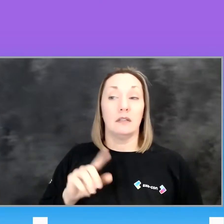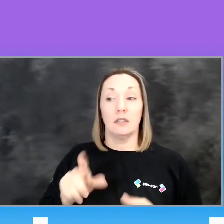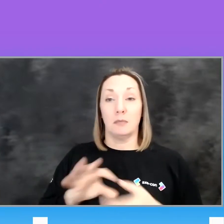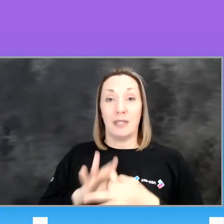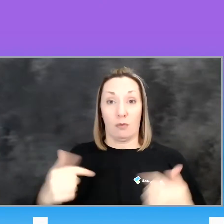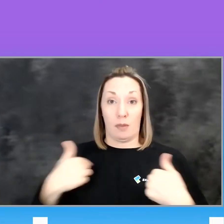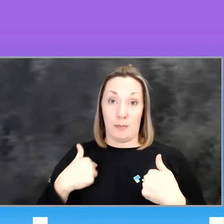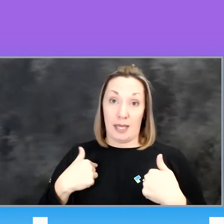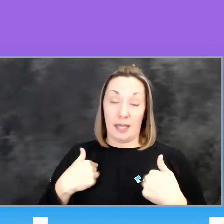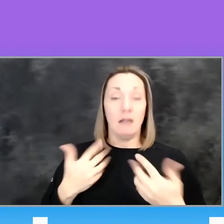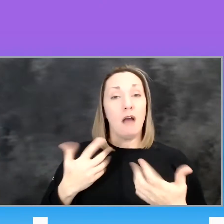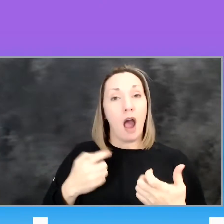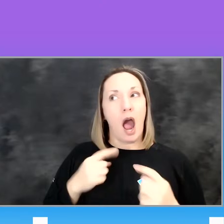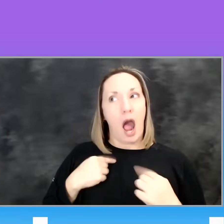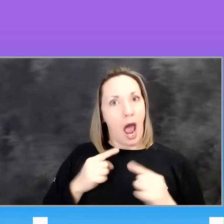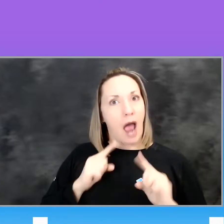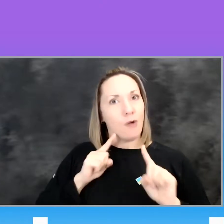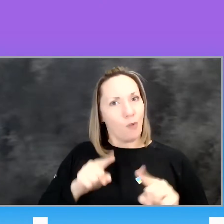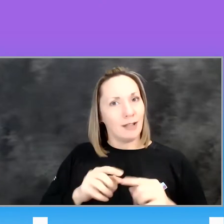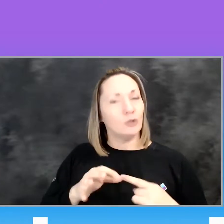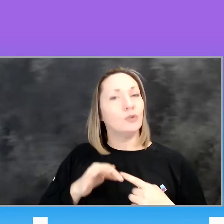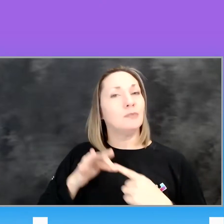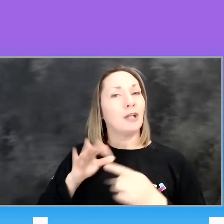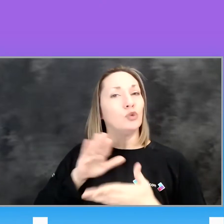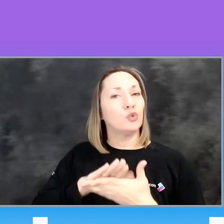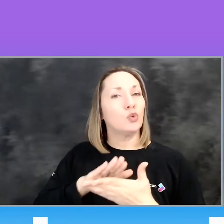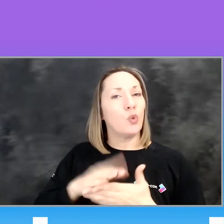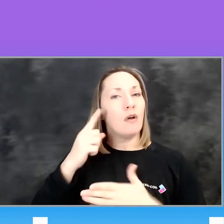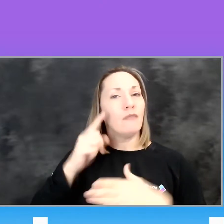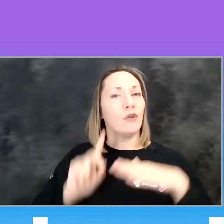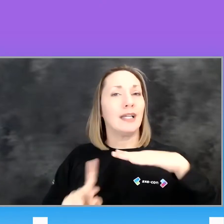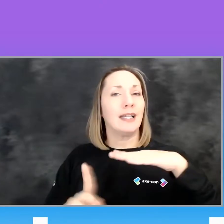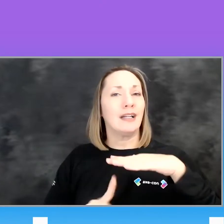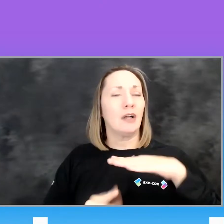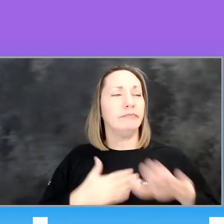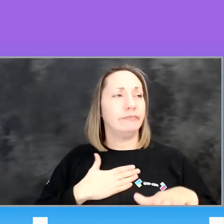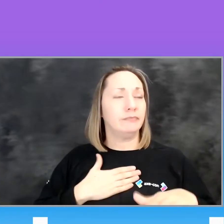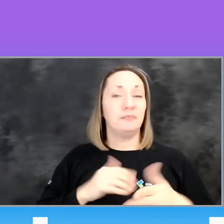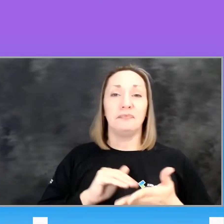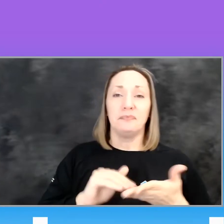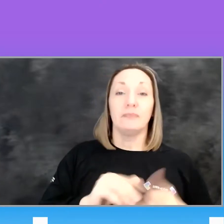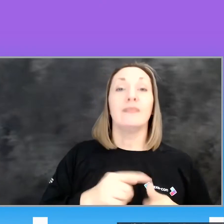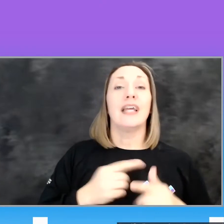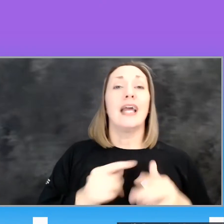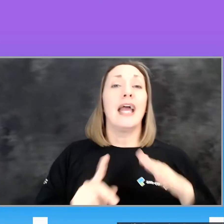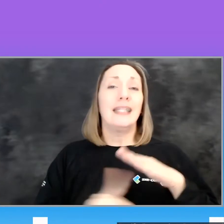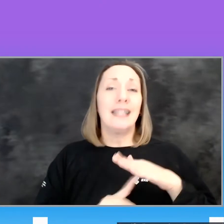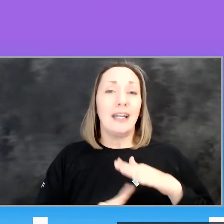around me. I want to special school for kindergarten. Excuse